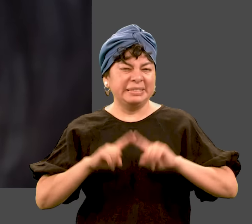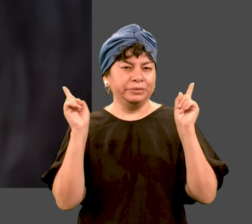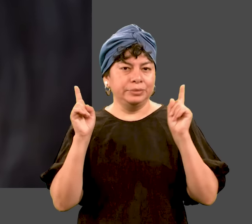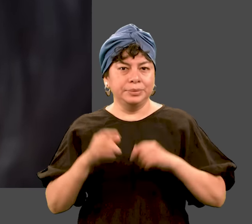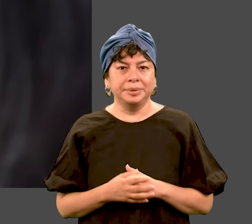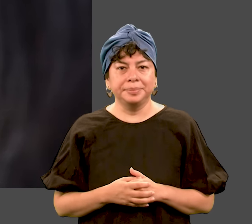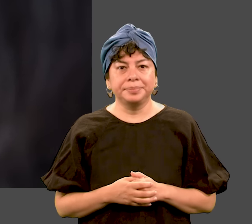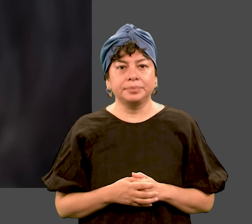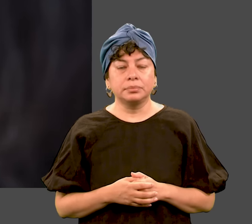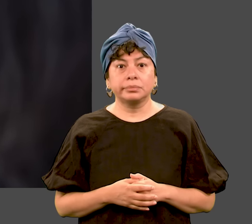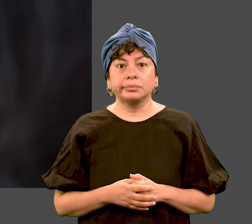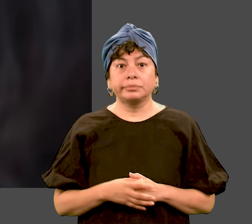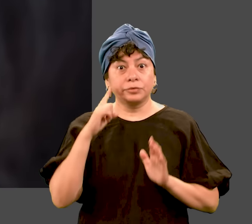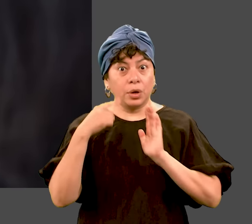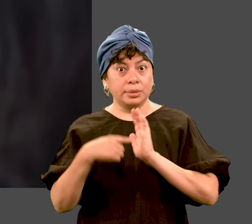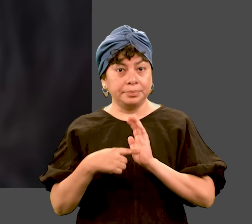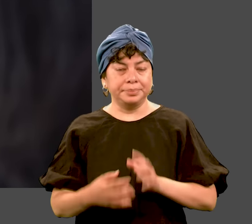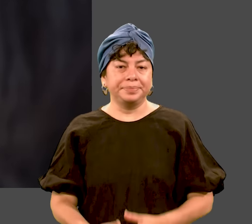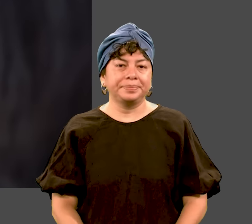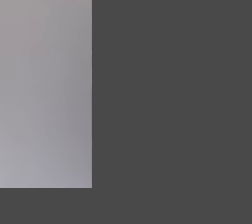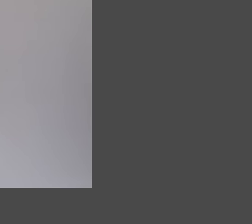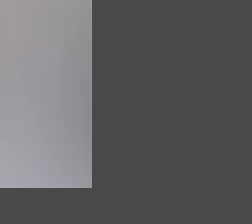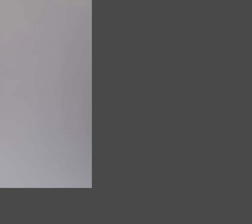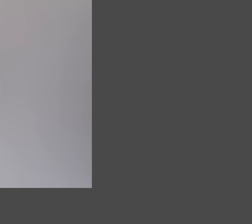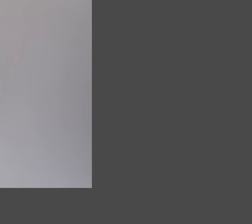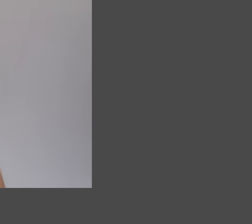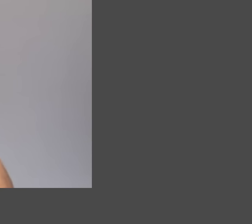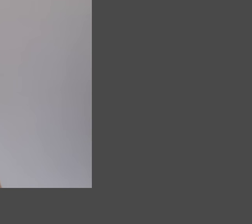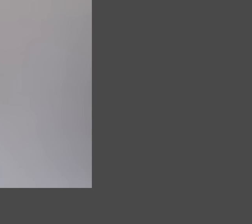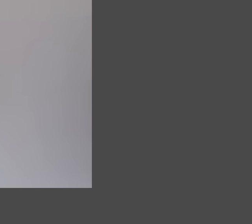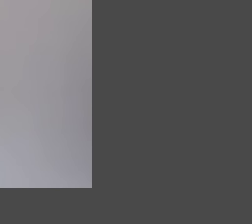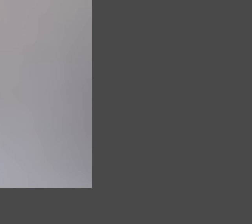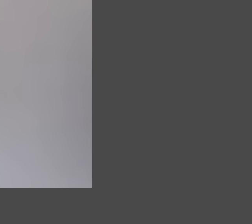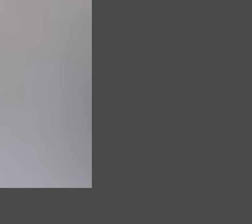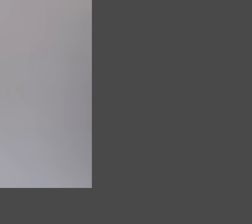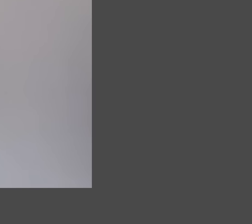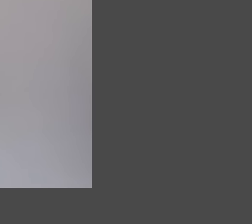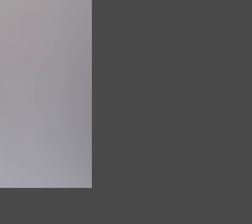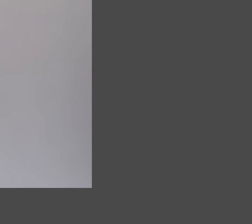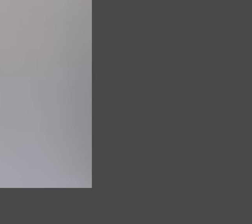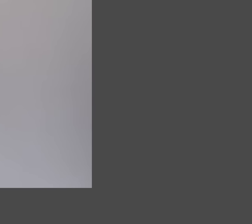than how something looks. So for example, ASL sign for dog.